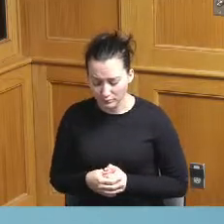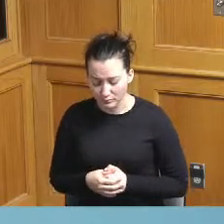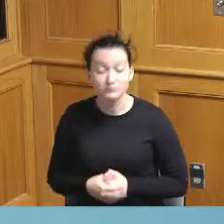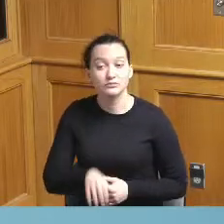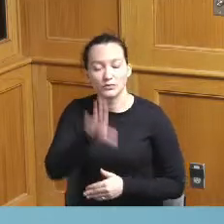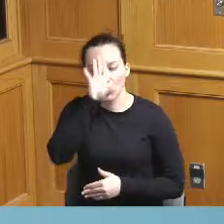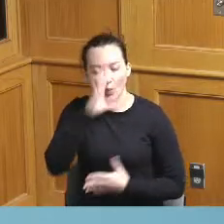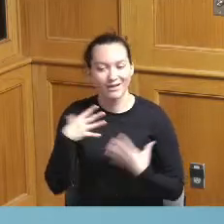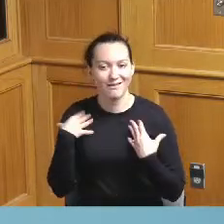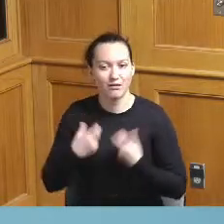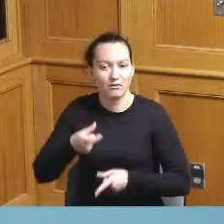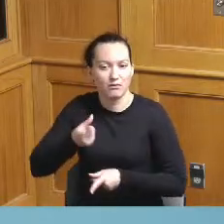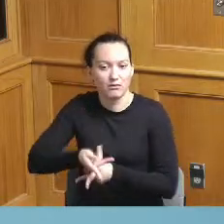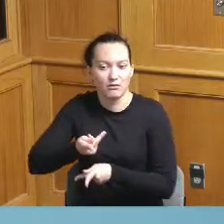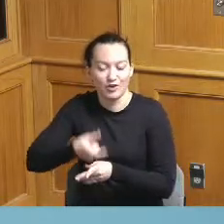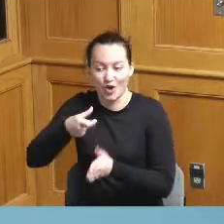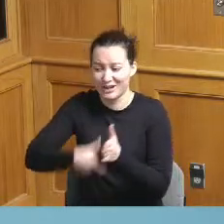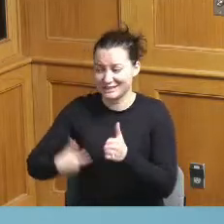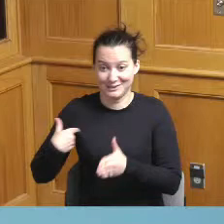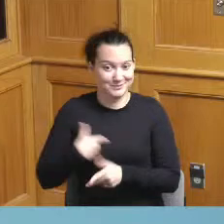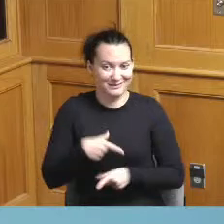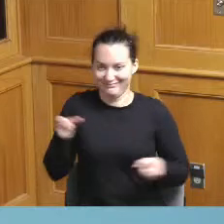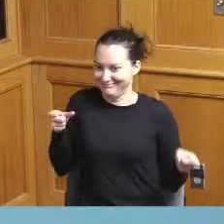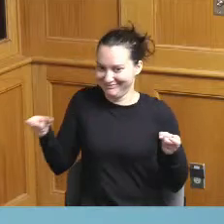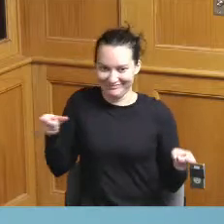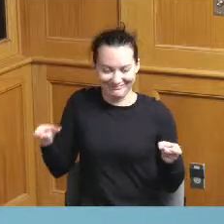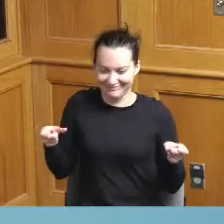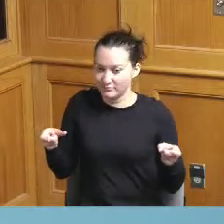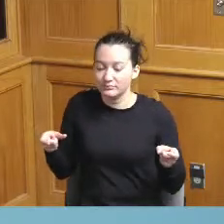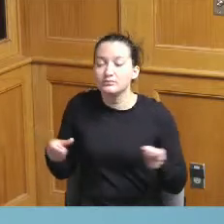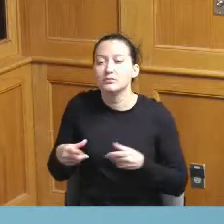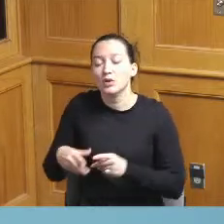Health costs are something that we can't contain the court and the county that's just something